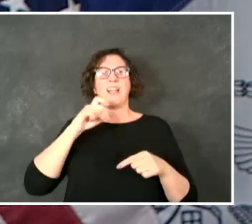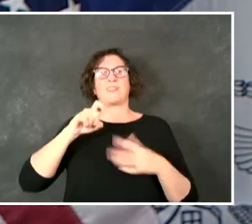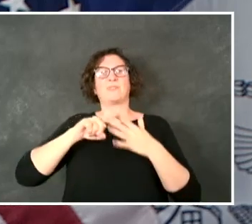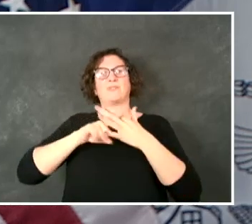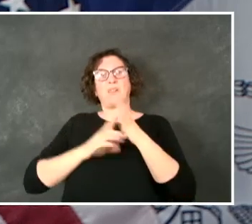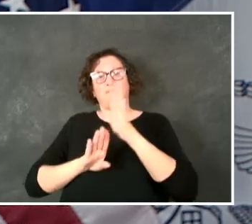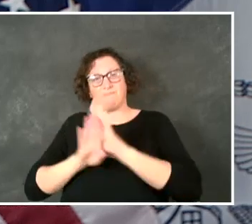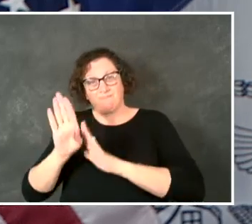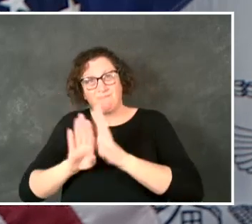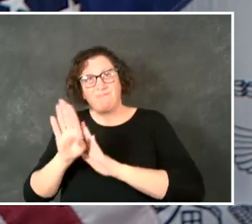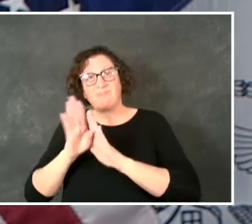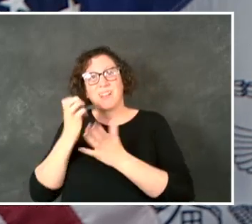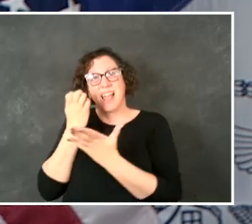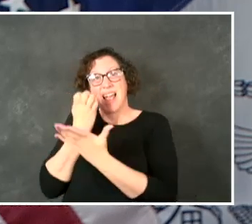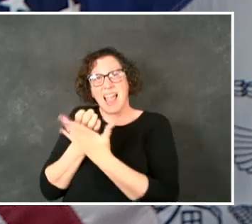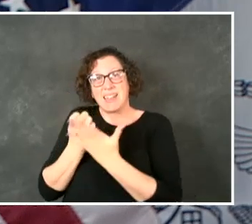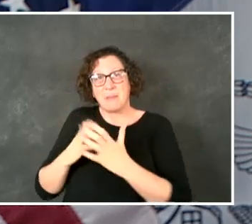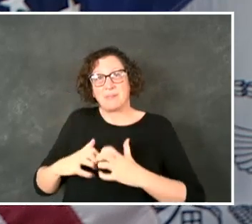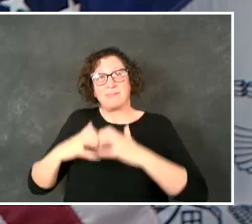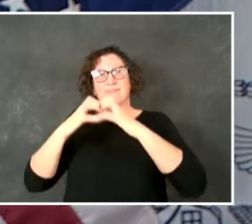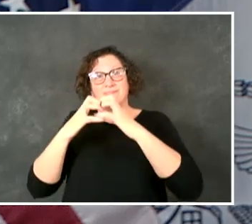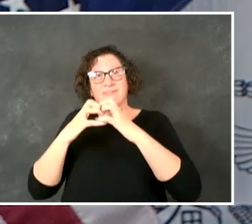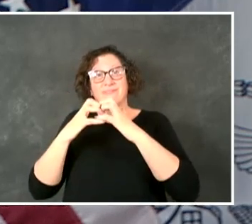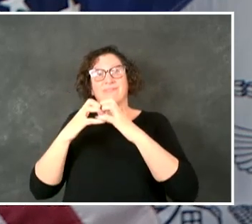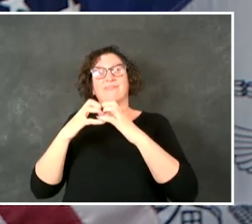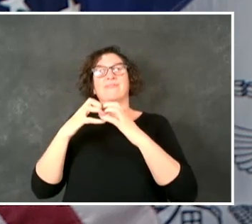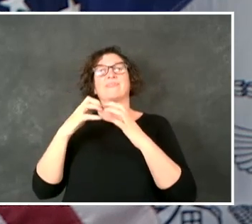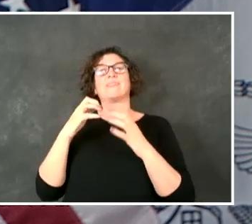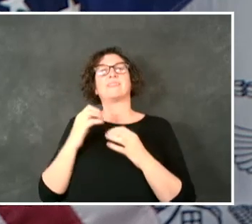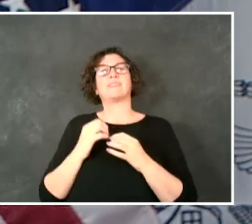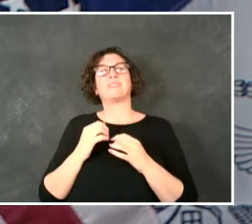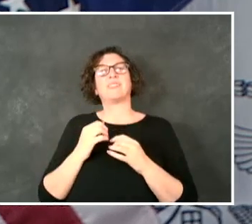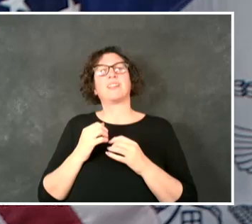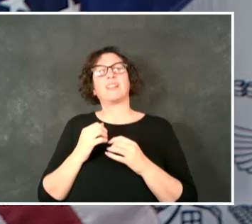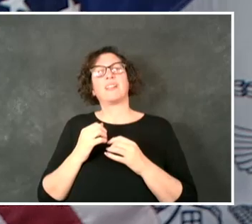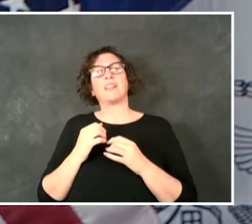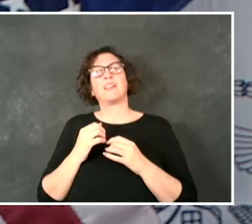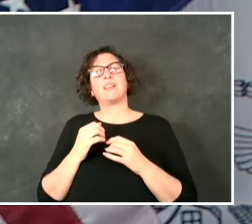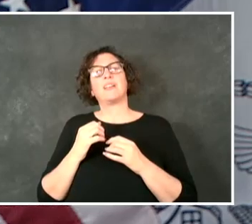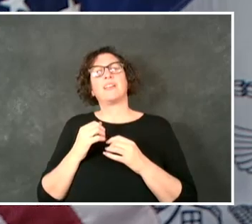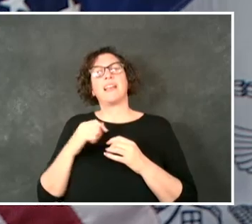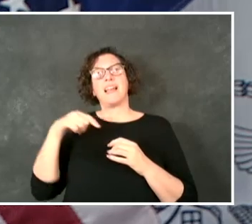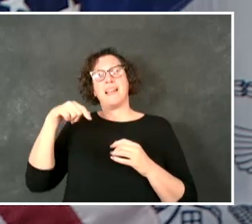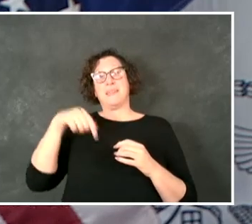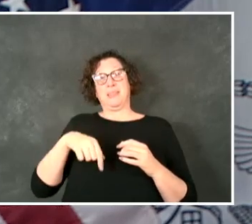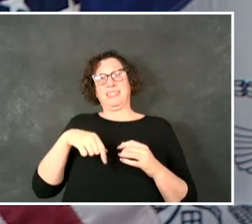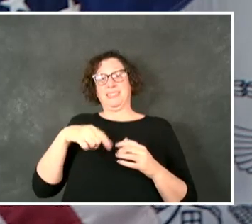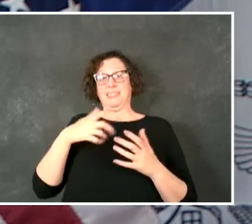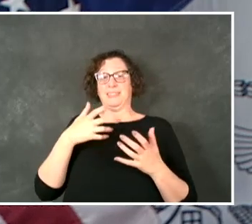REBUILD AN ECONOMY SO EEVRY ONE CAN GET BACK TO WORK. REMEMBER THAT COMPARISON.